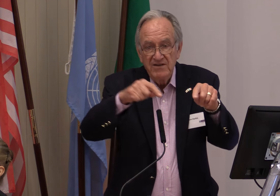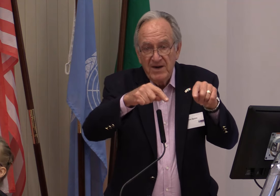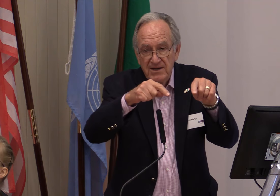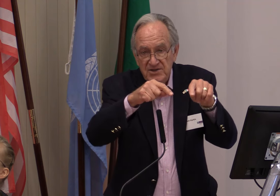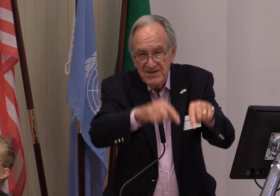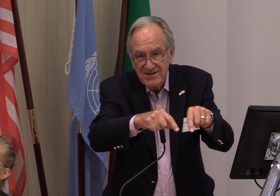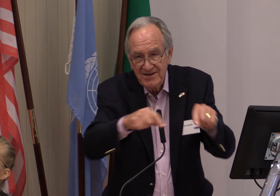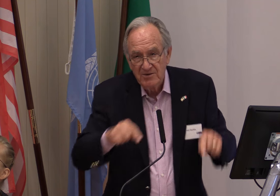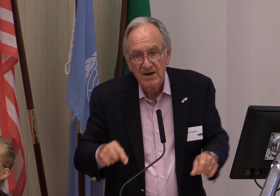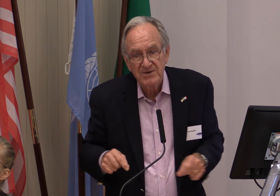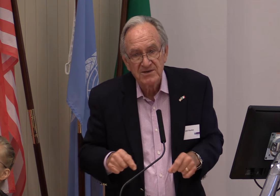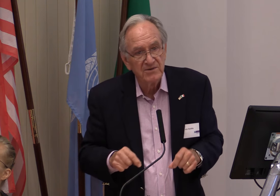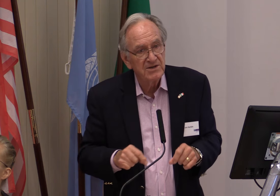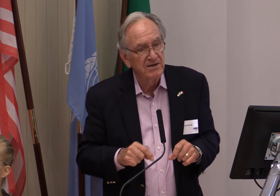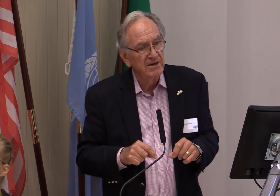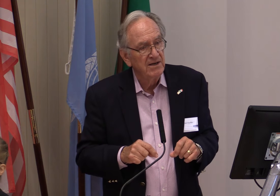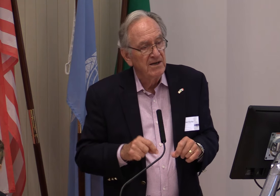going to leave my assistant here, Bobby Silverstein.